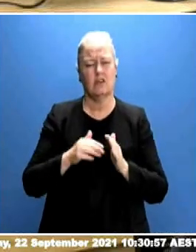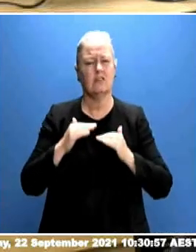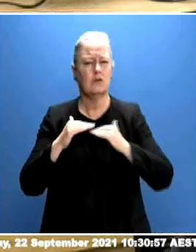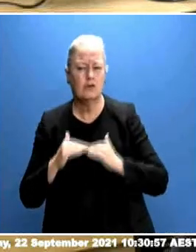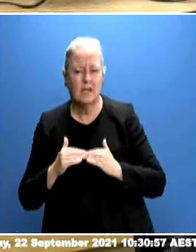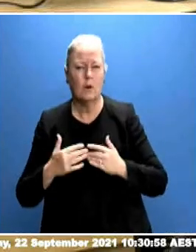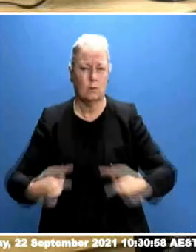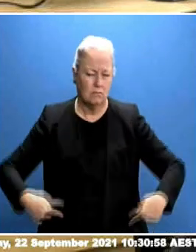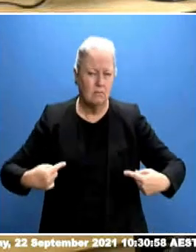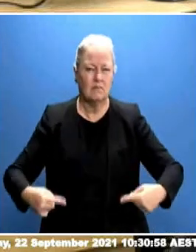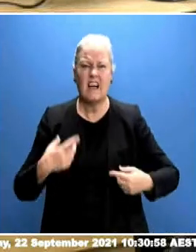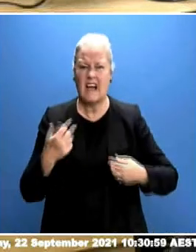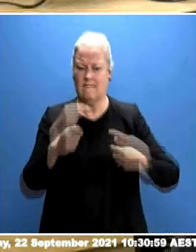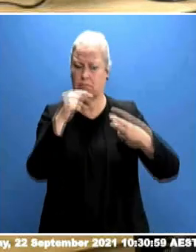It was quite a lot increase.